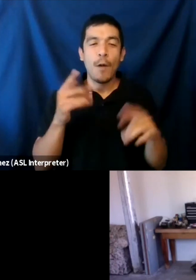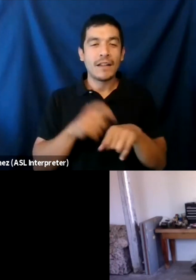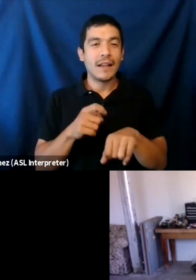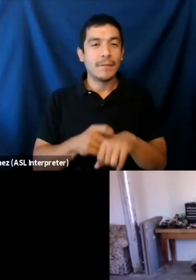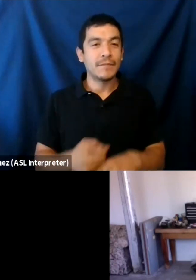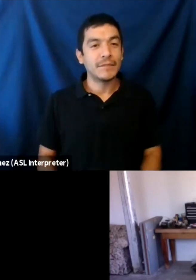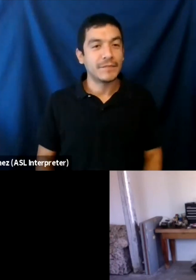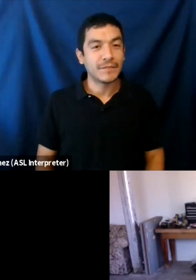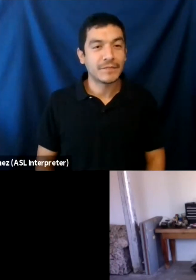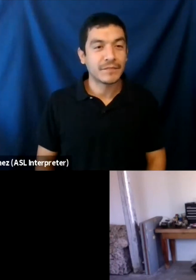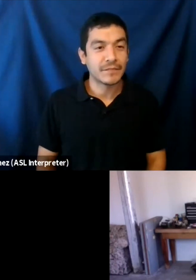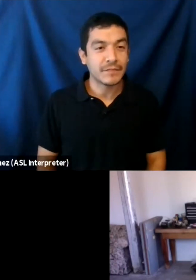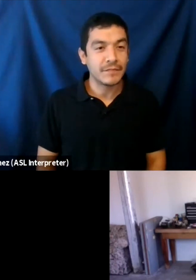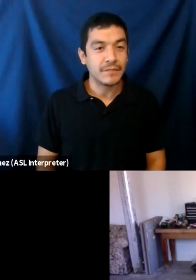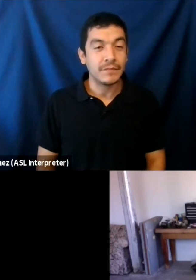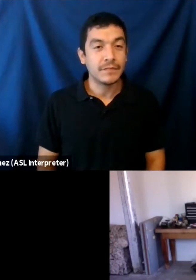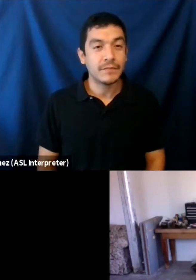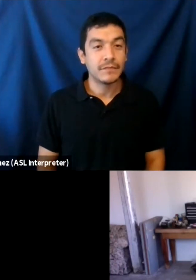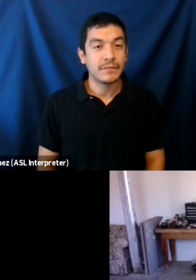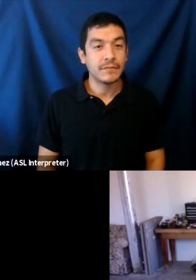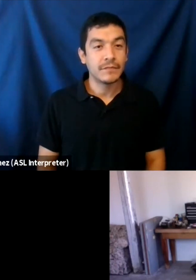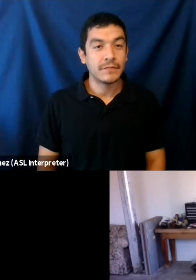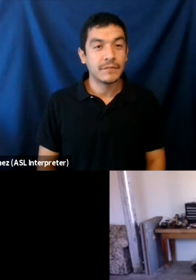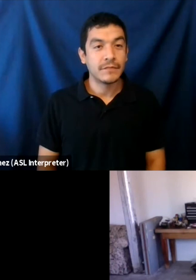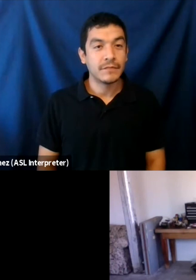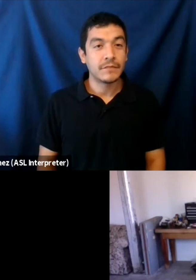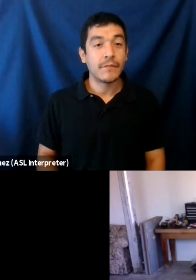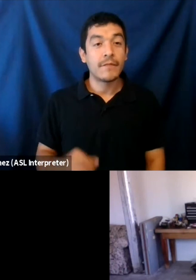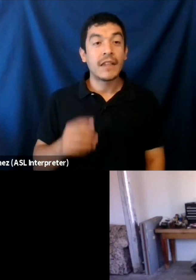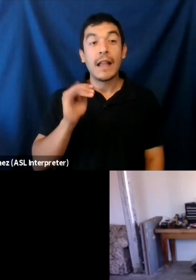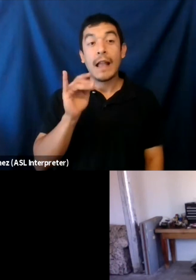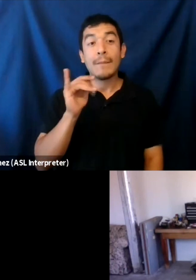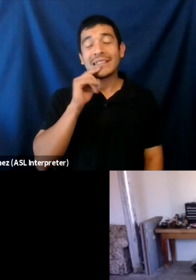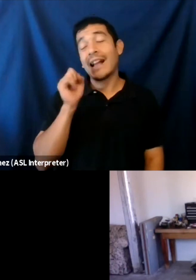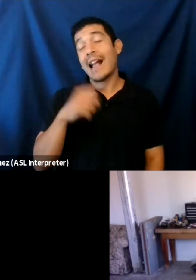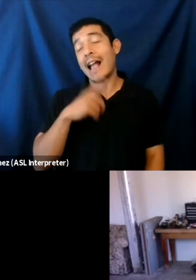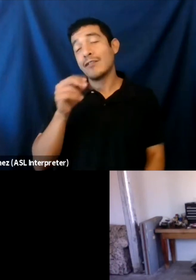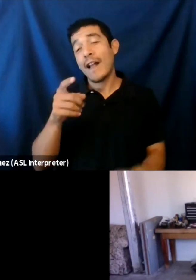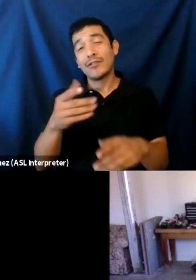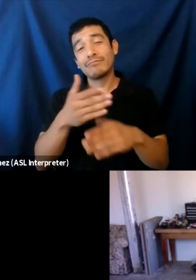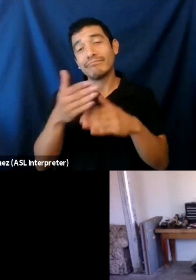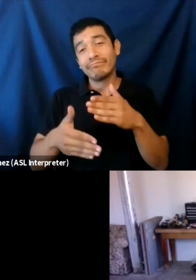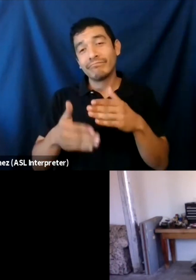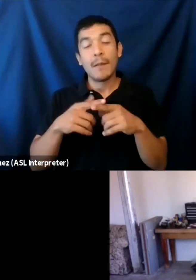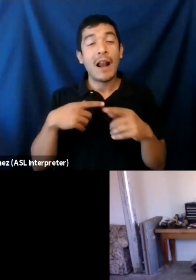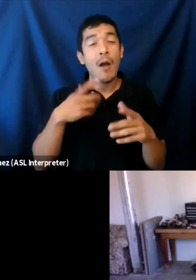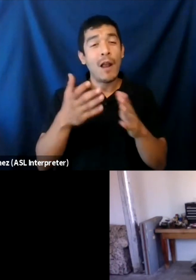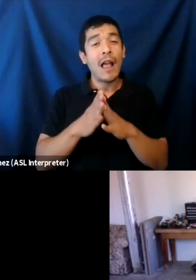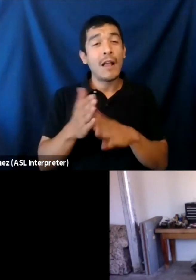Yeah, well I do have to let you go, but I wanna ask before I do,